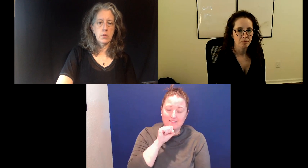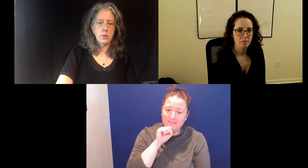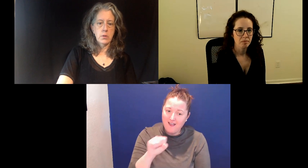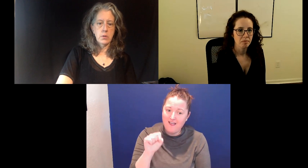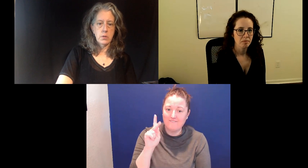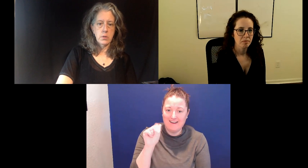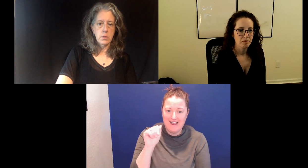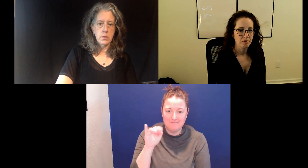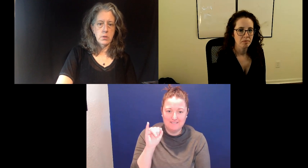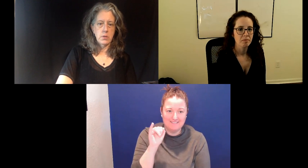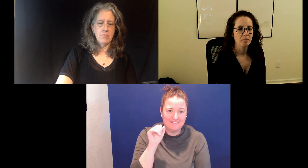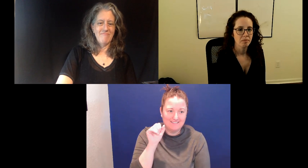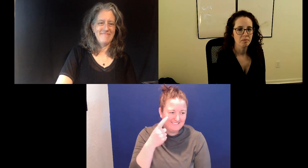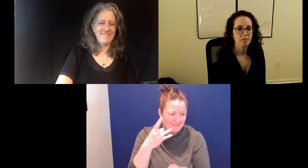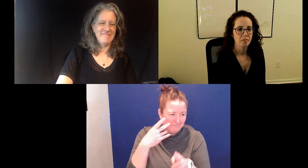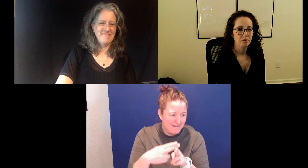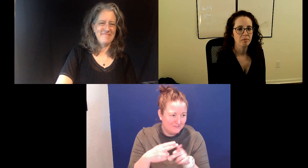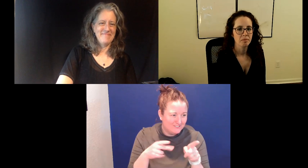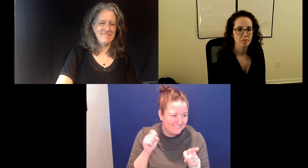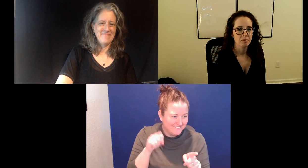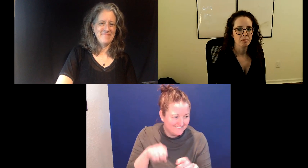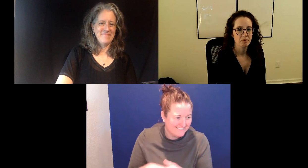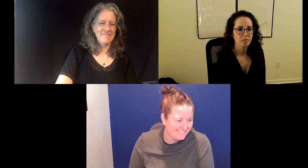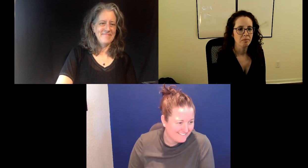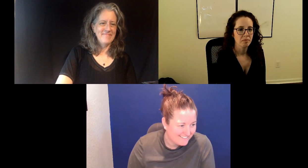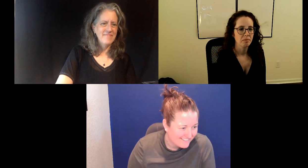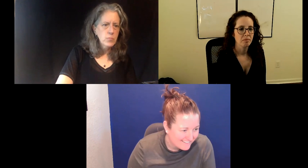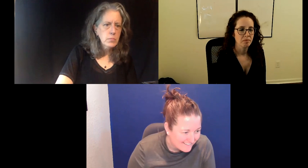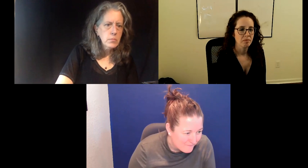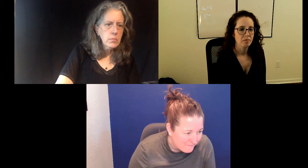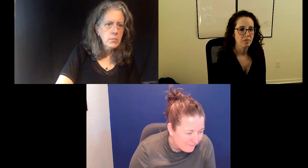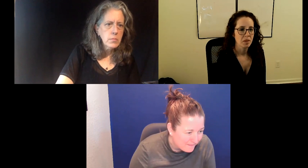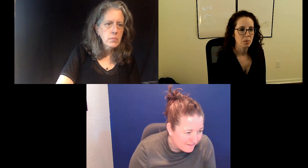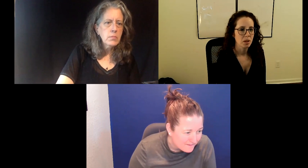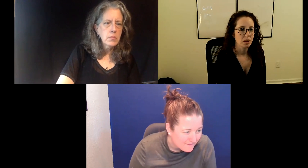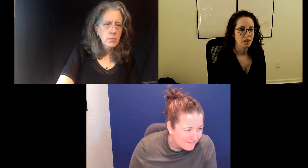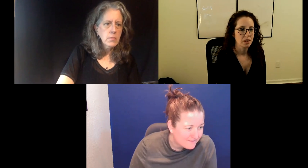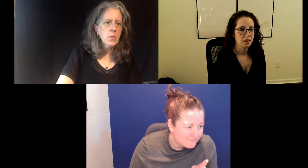okay i love that one the candy uh the game excuse me cammy that one's good